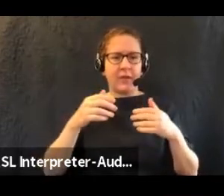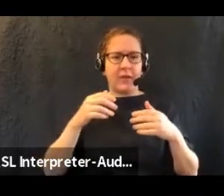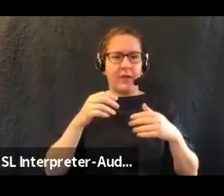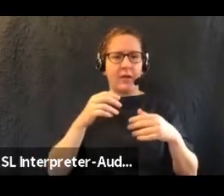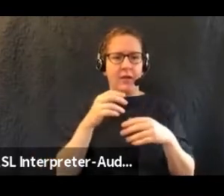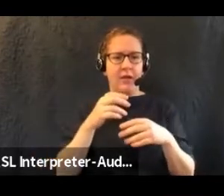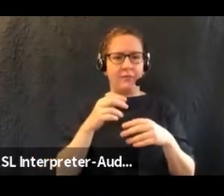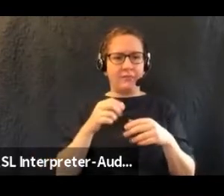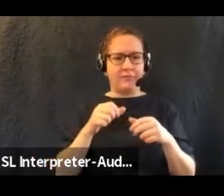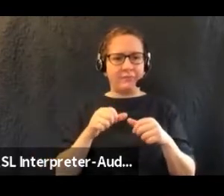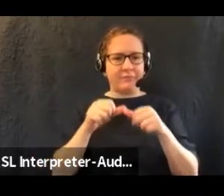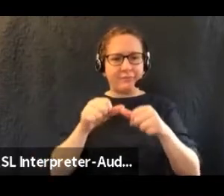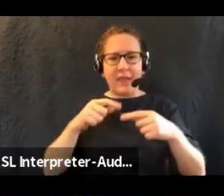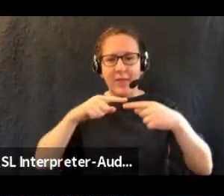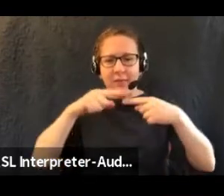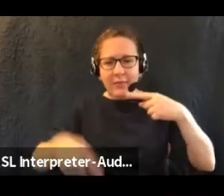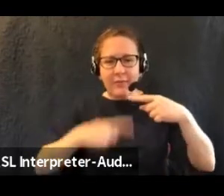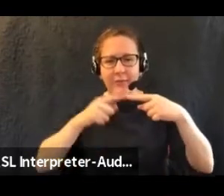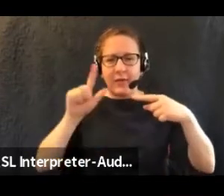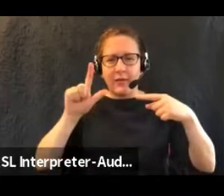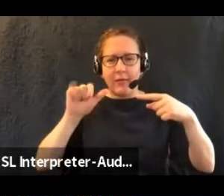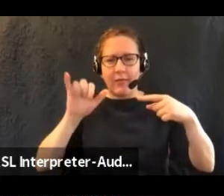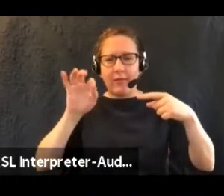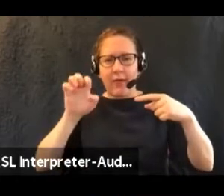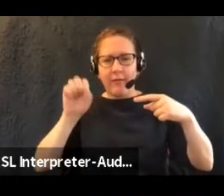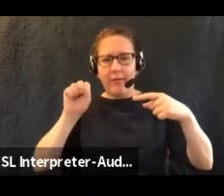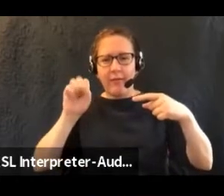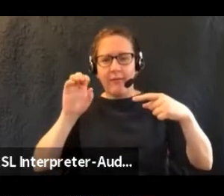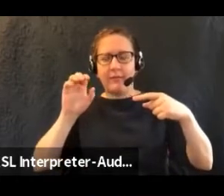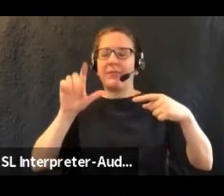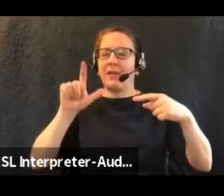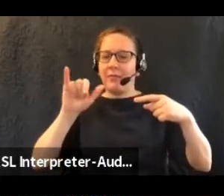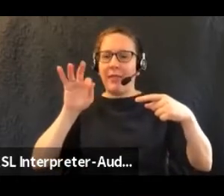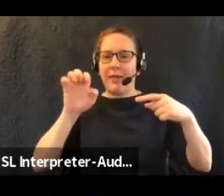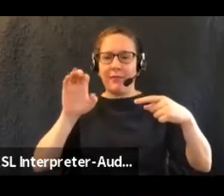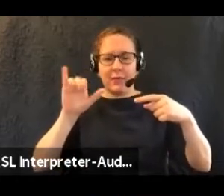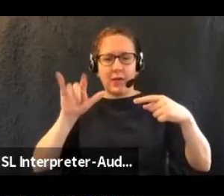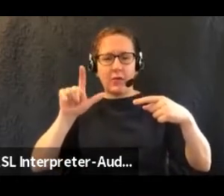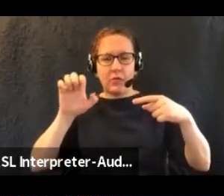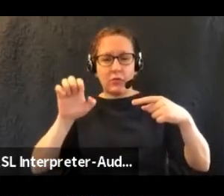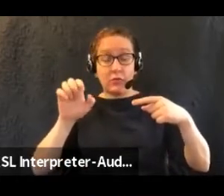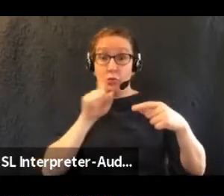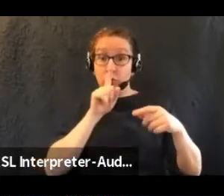That's important for us, because it means that it's not simply a diversity focus.